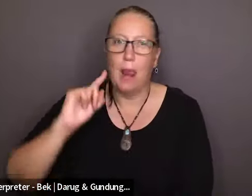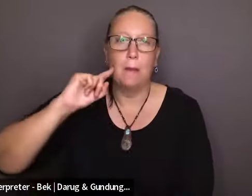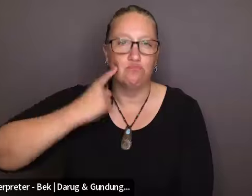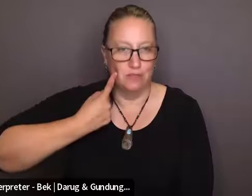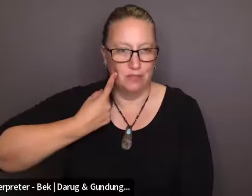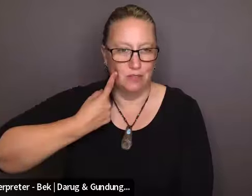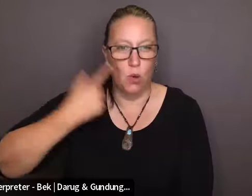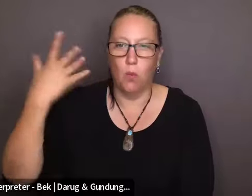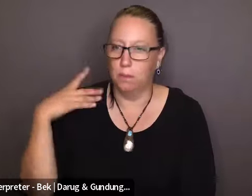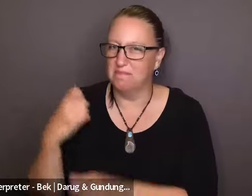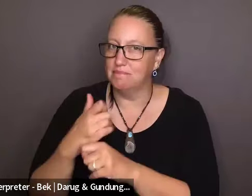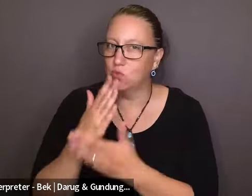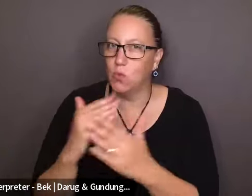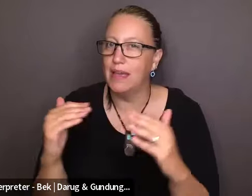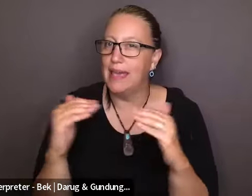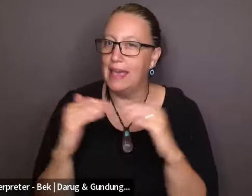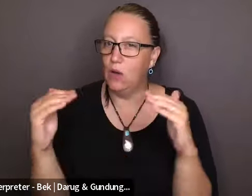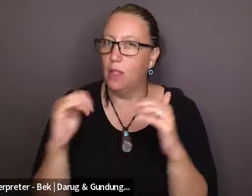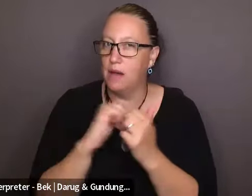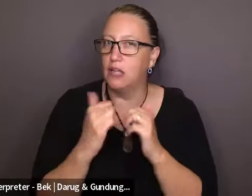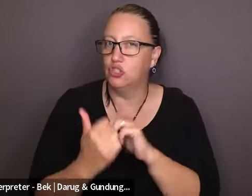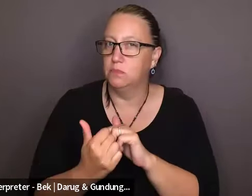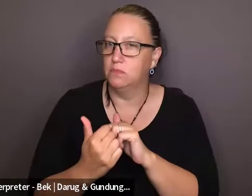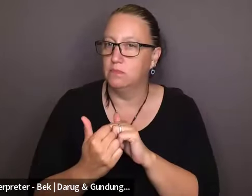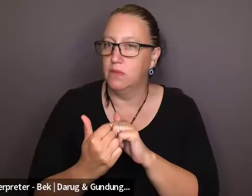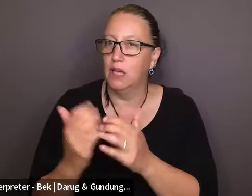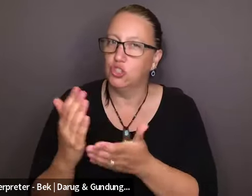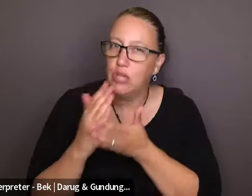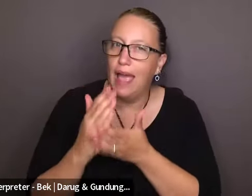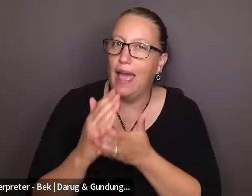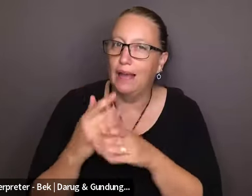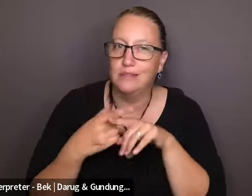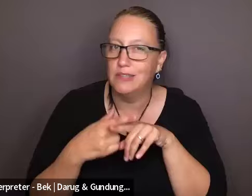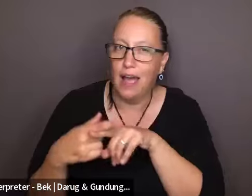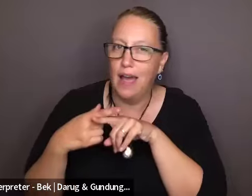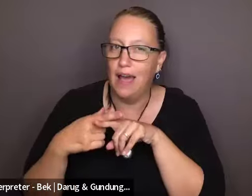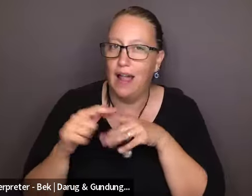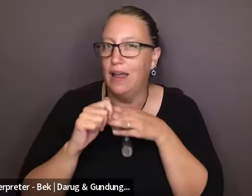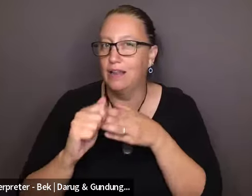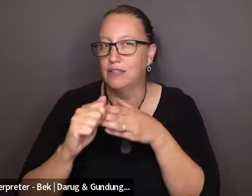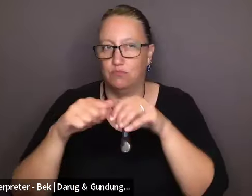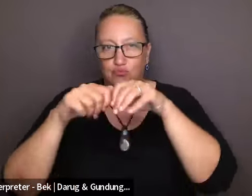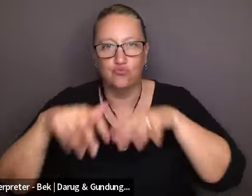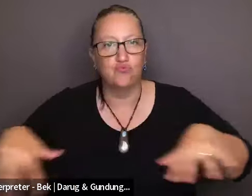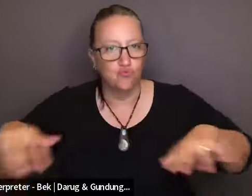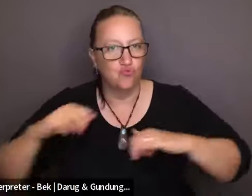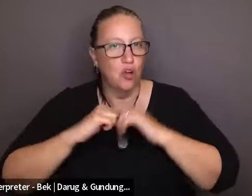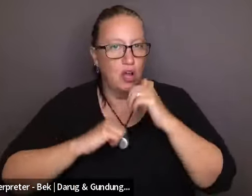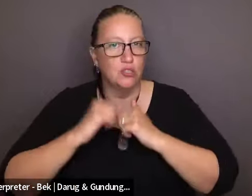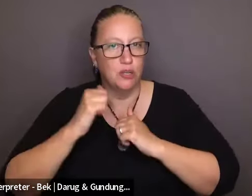rather than lead investigator. That language is intentional. It reflects the NDRP's commitment to more equal